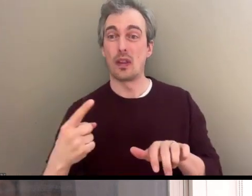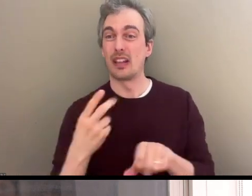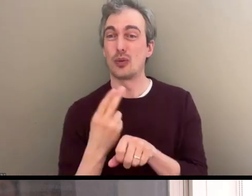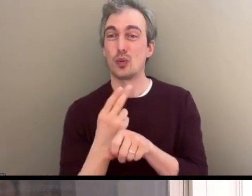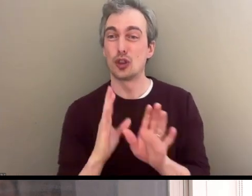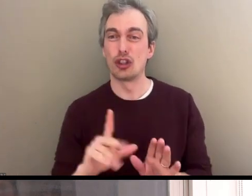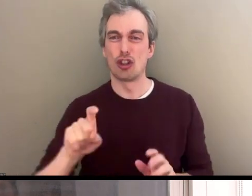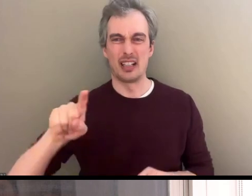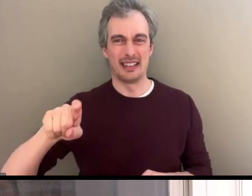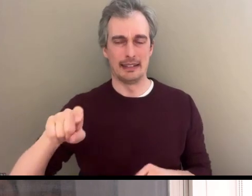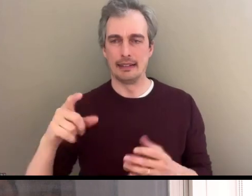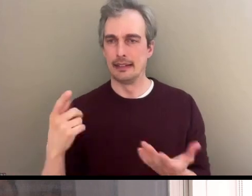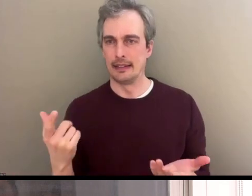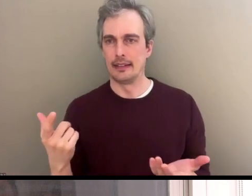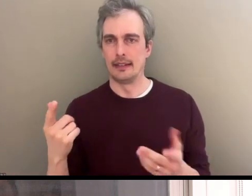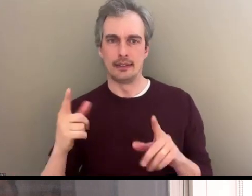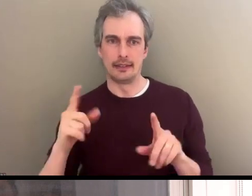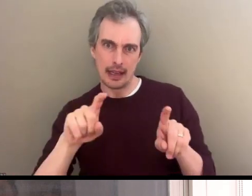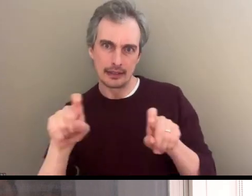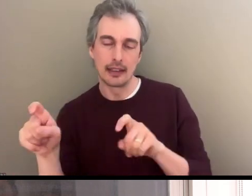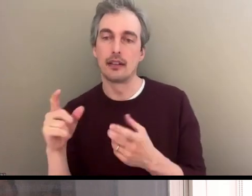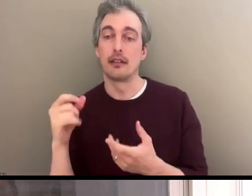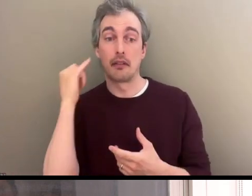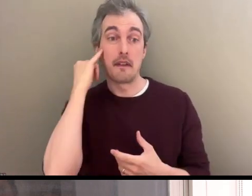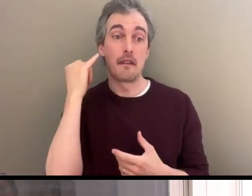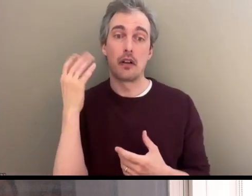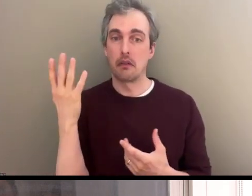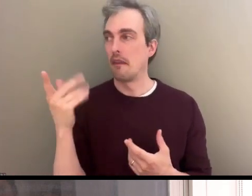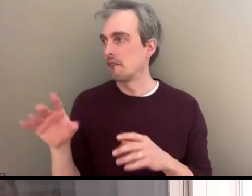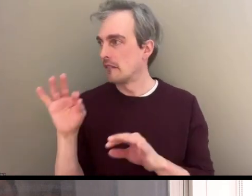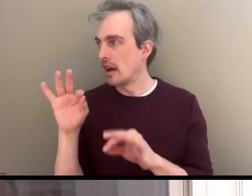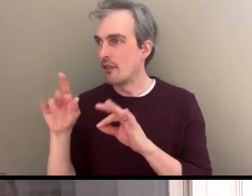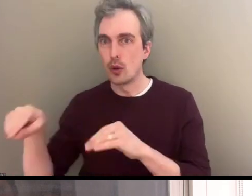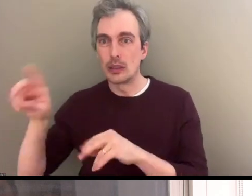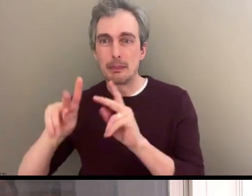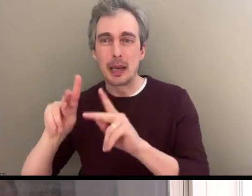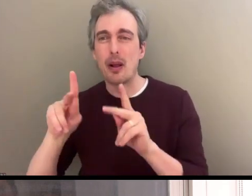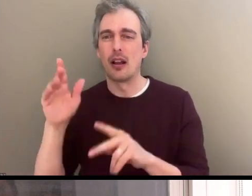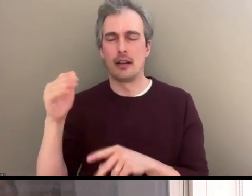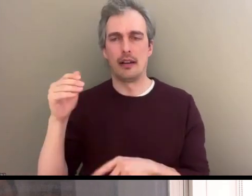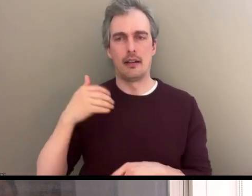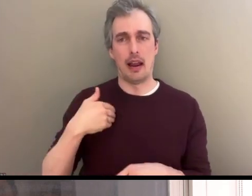And if you have a friend, you know, maybe someone isn't your co-worker, have your friend help you out, right?